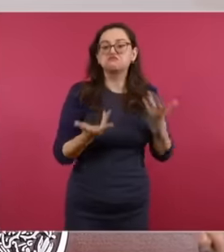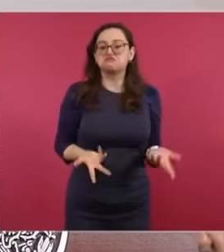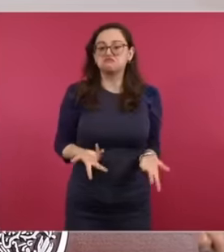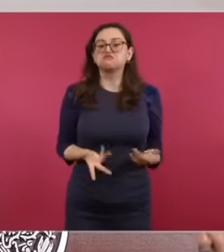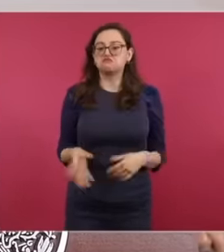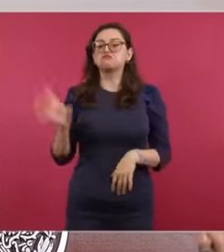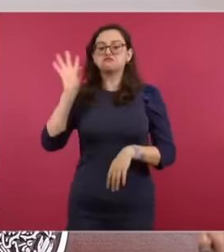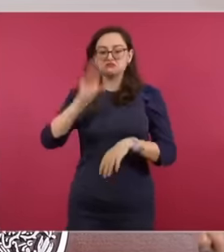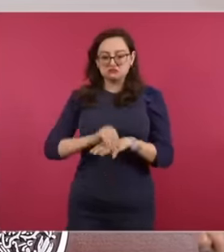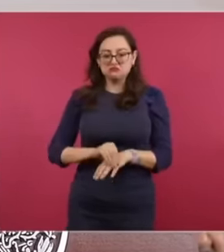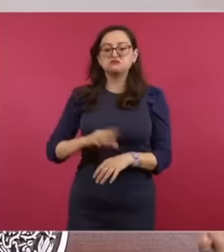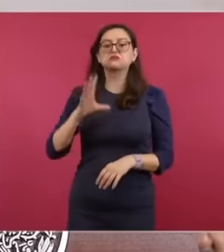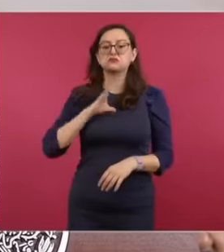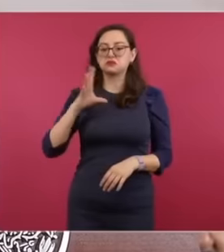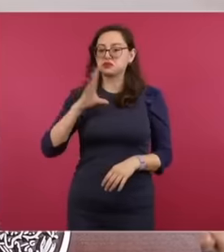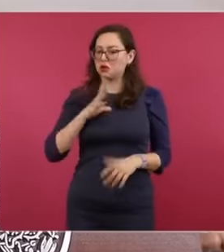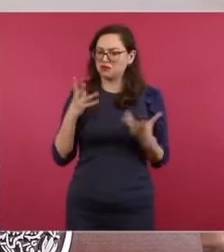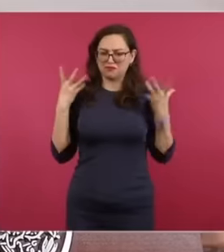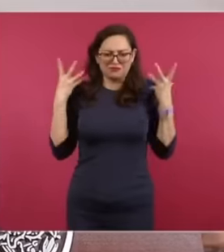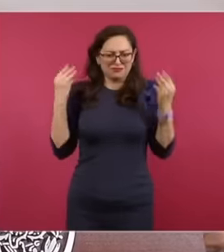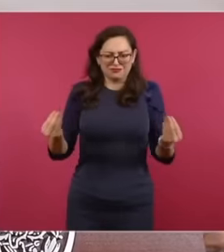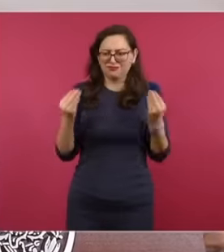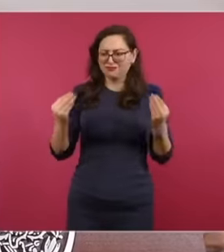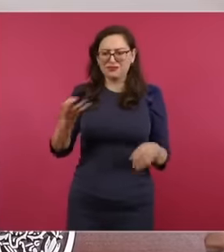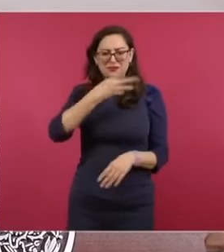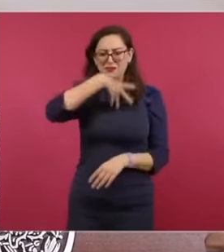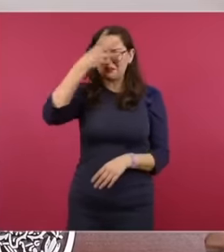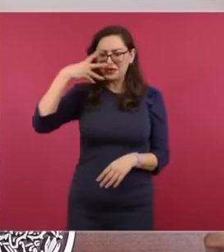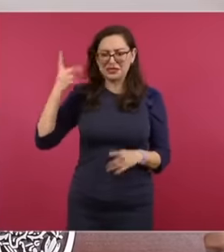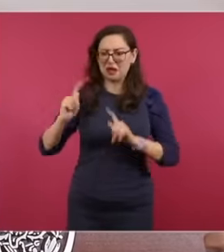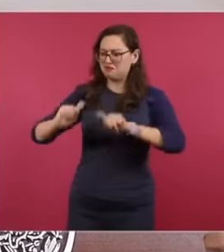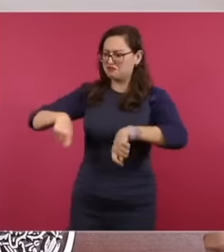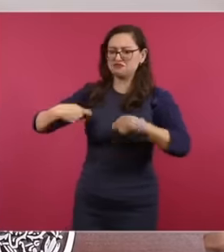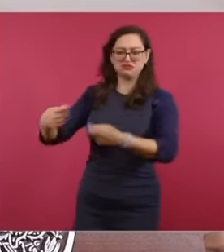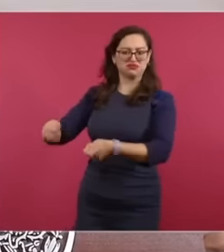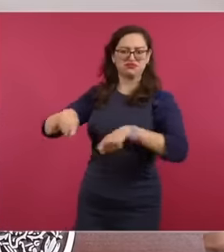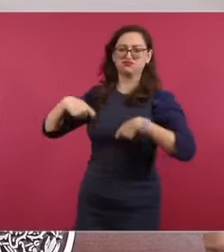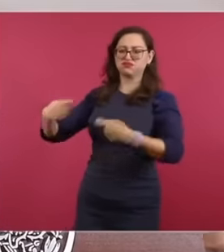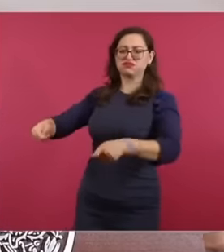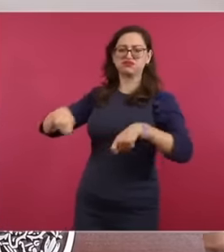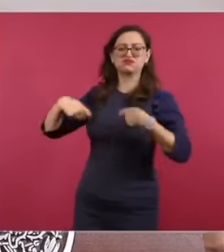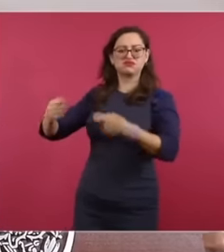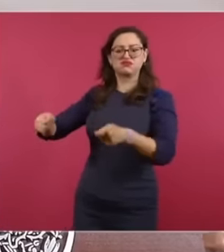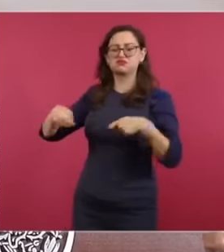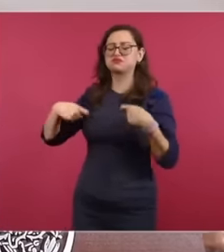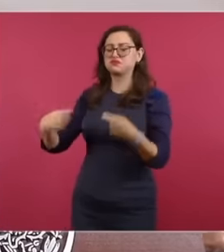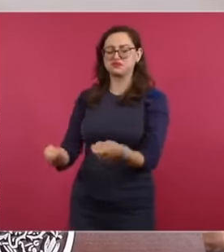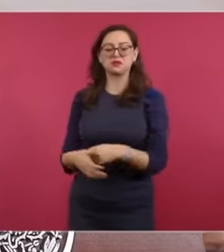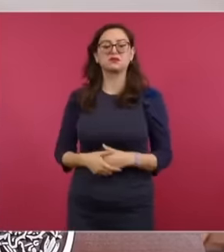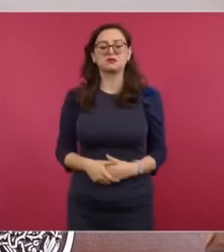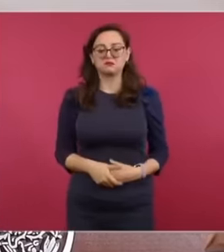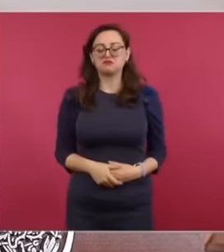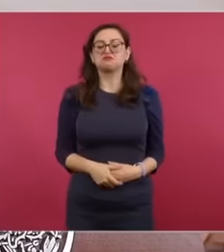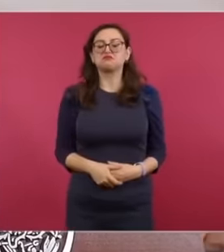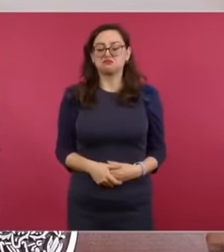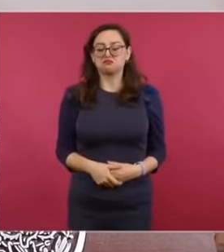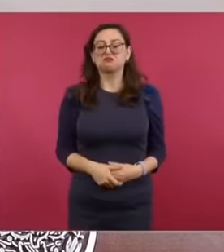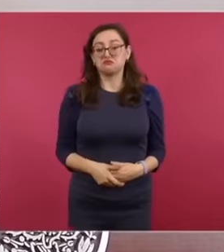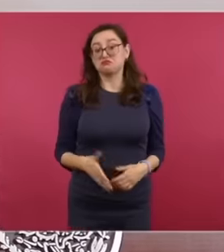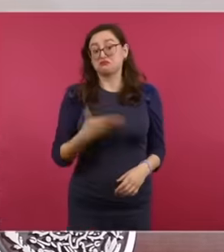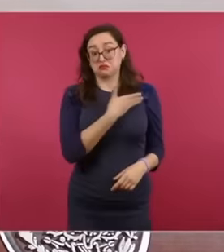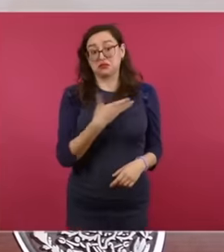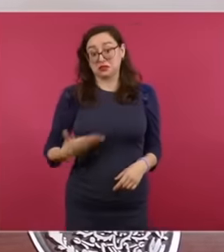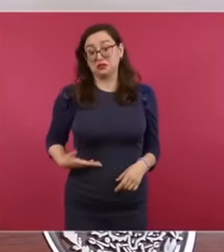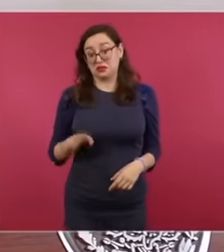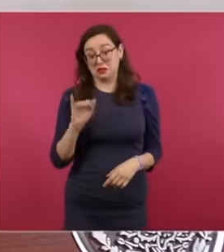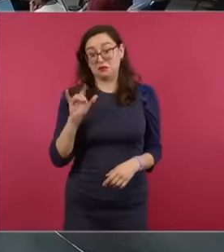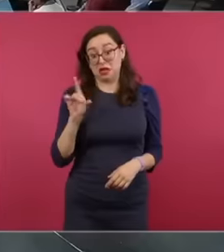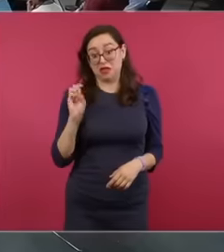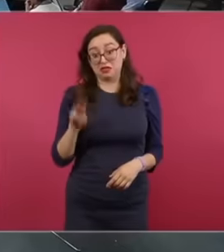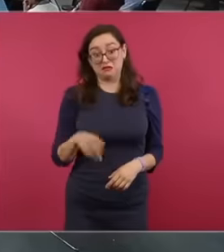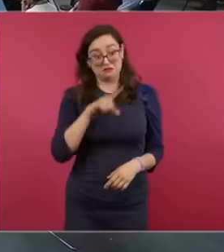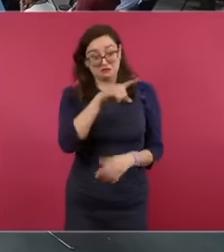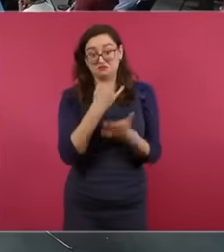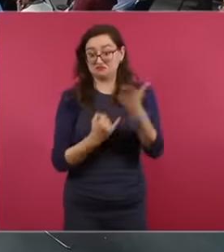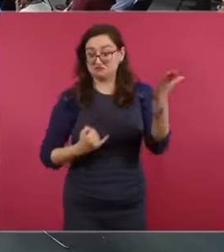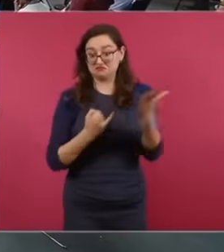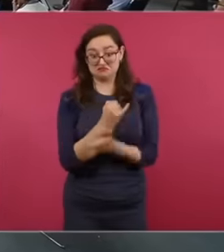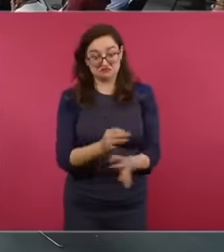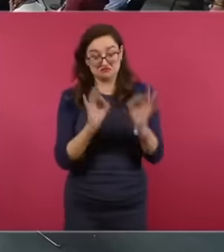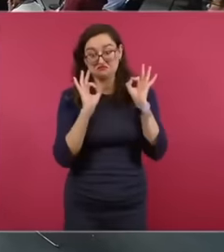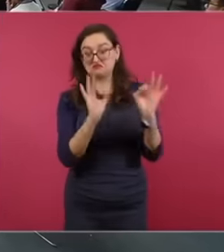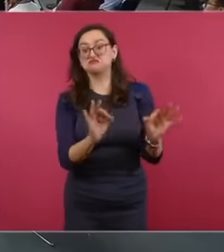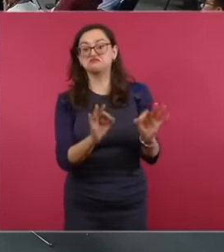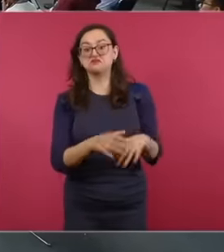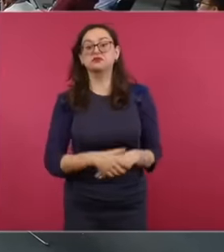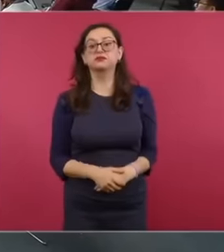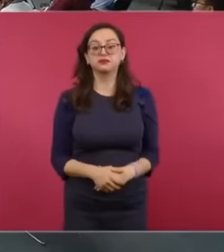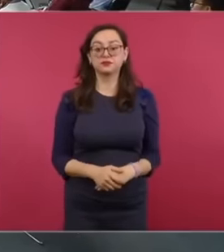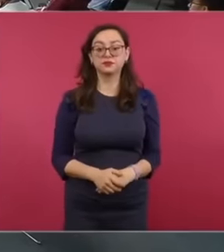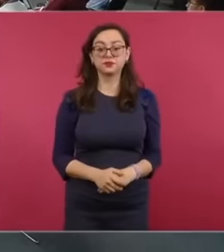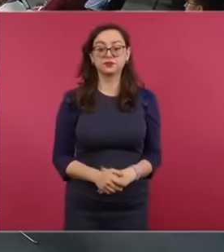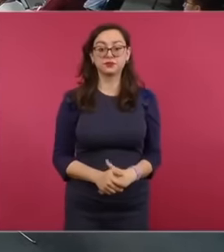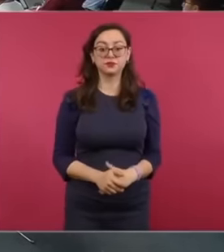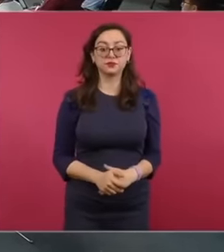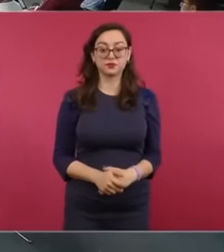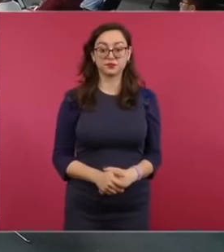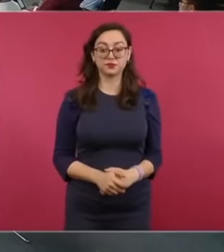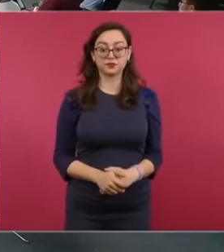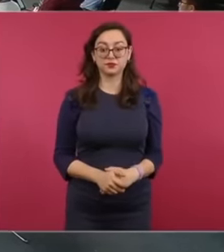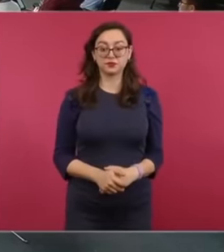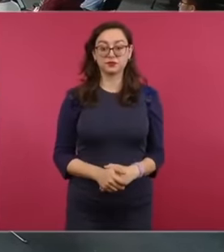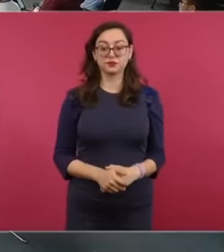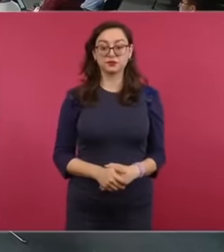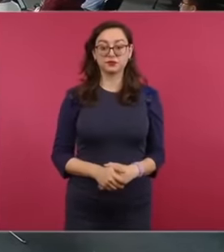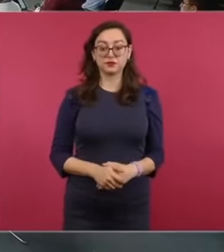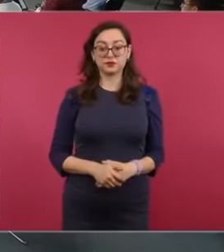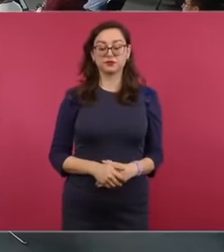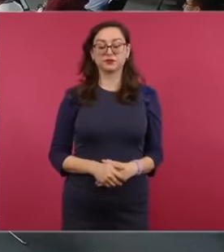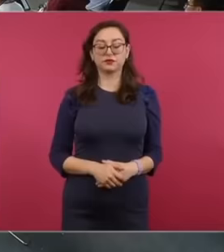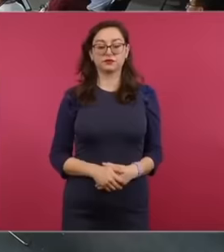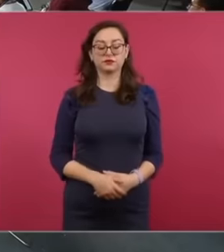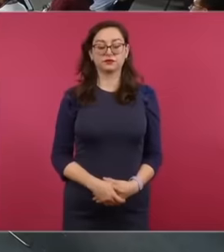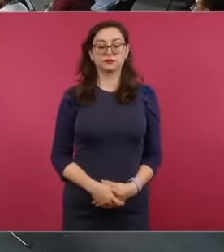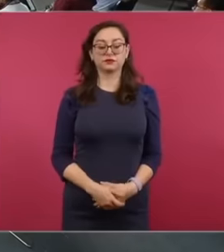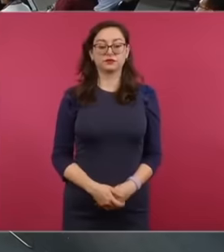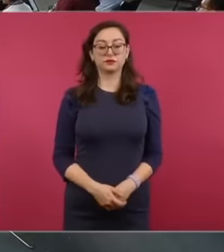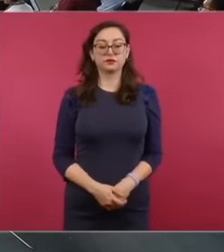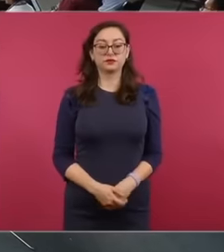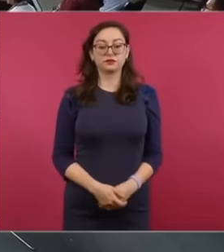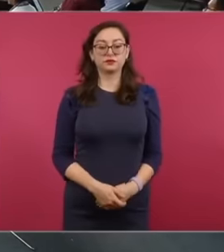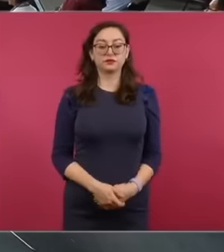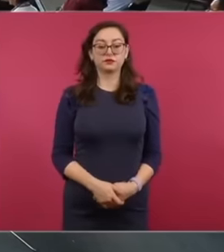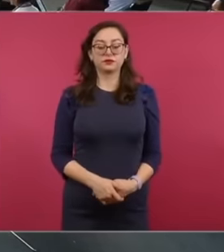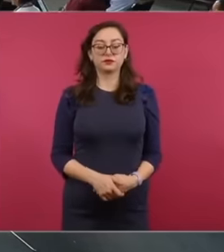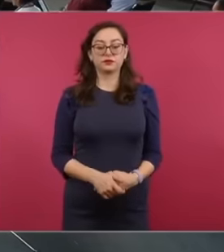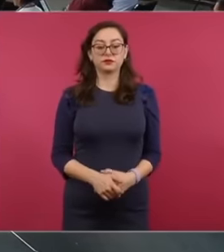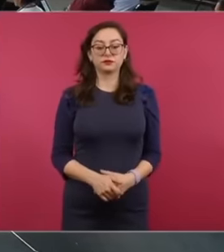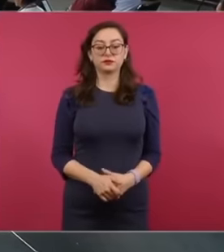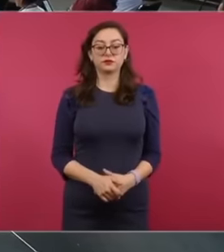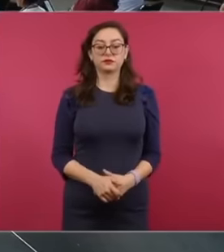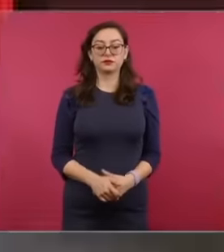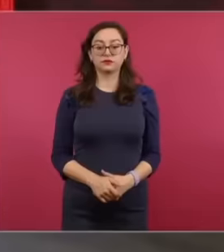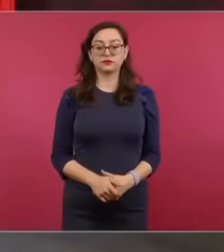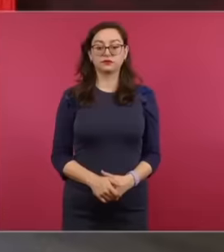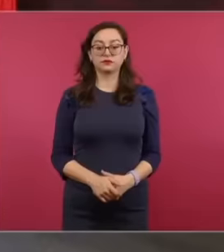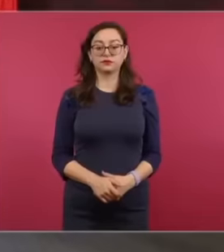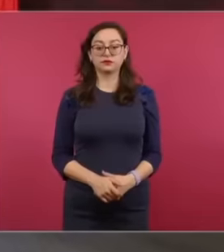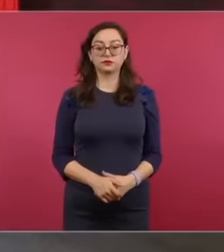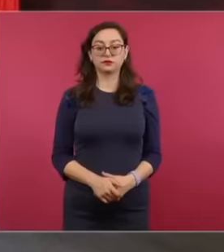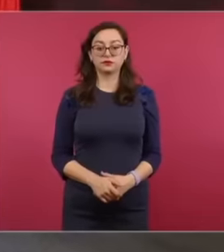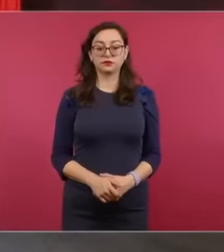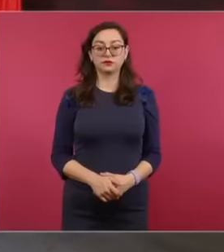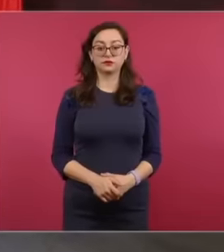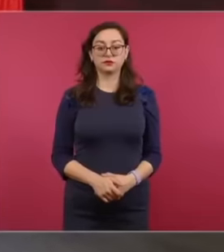way. of migrants and it is for the president bid they are both things but look at this one that countrymen